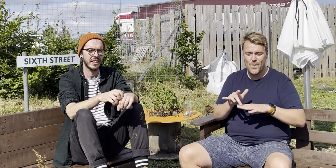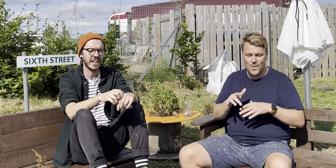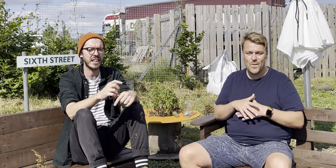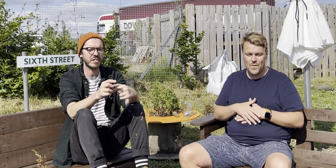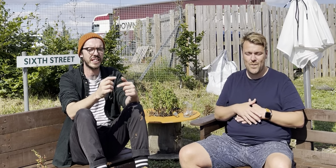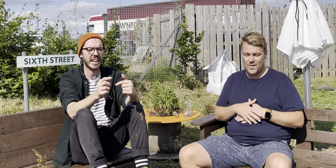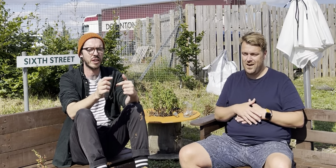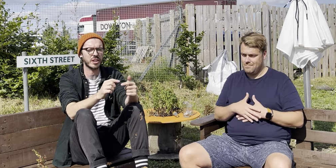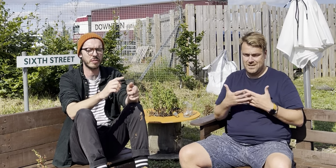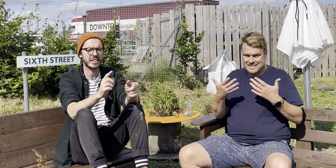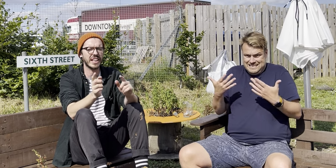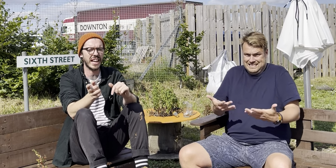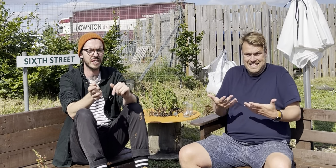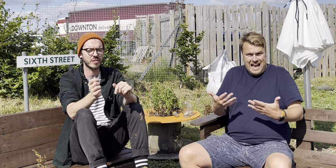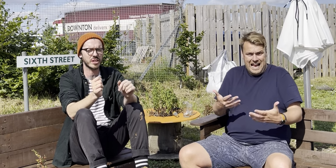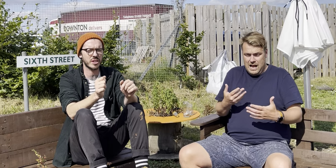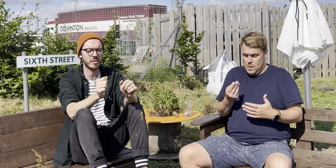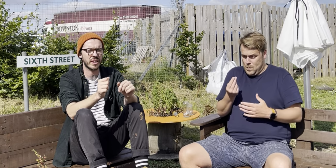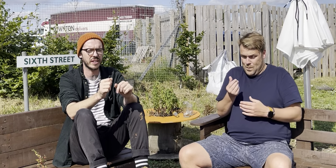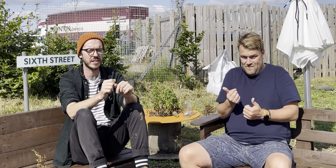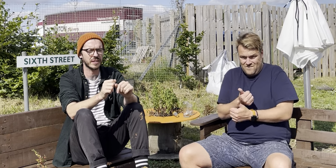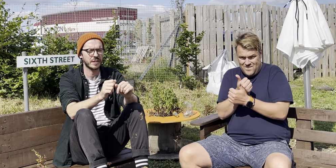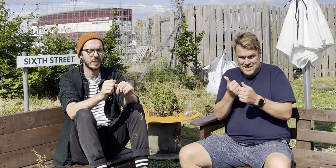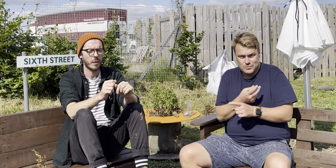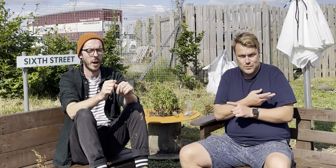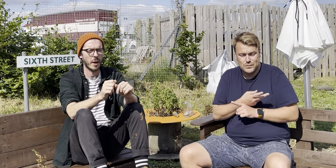and even now coming to the end of the two weeks um